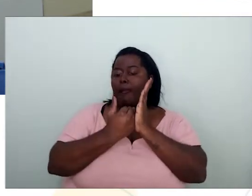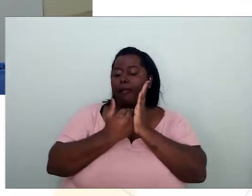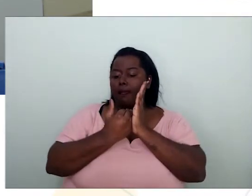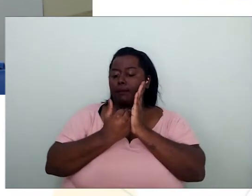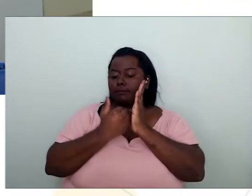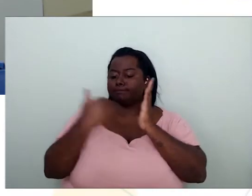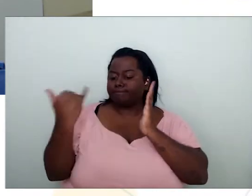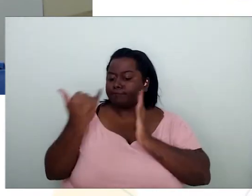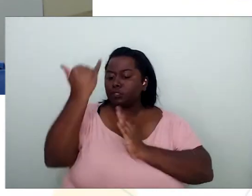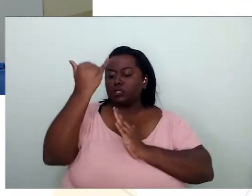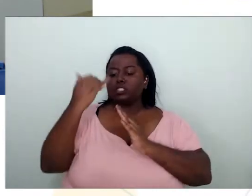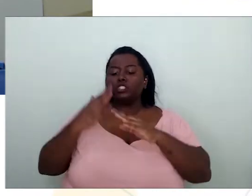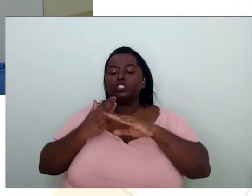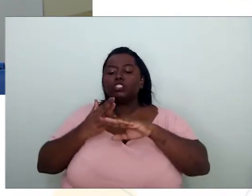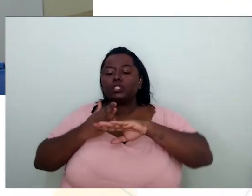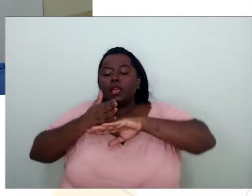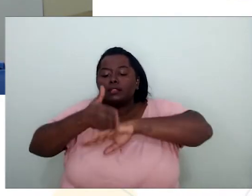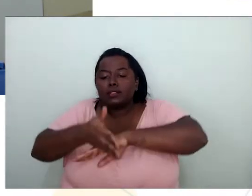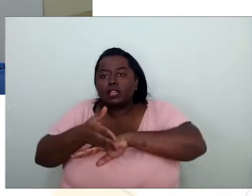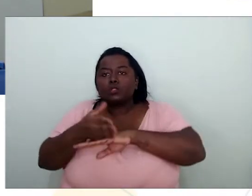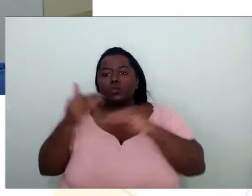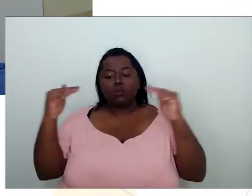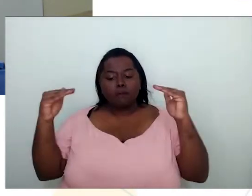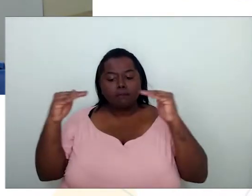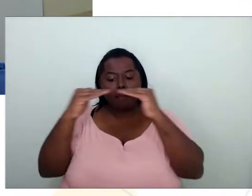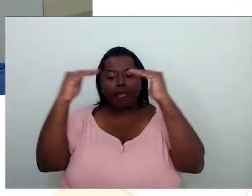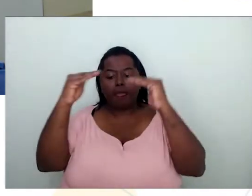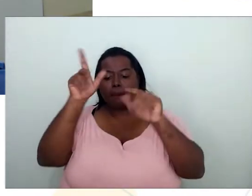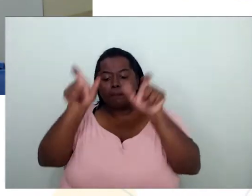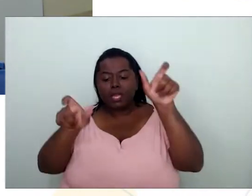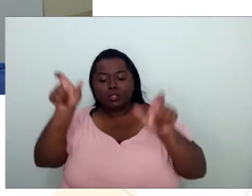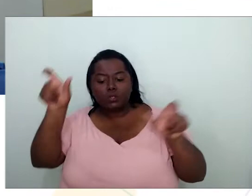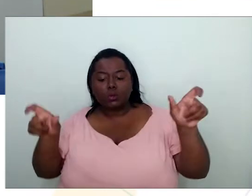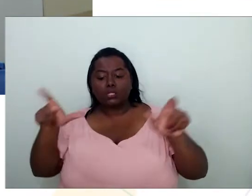equitable access, you know if people don't have access to educational